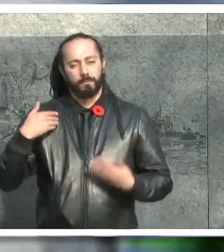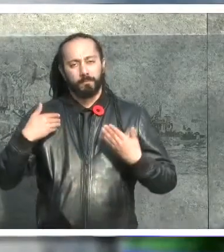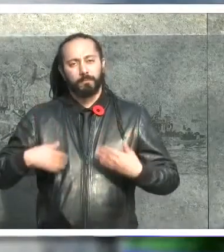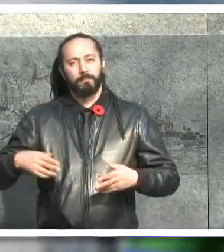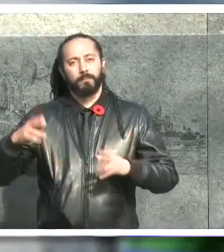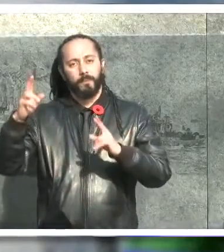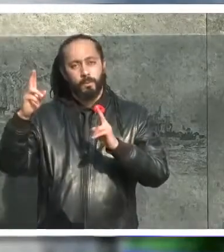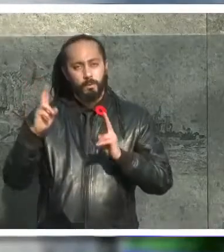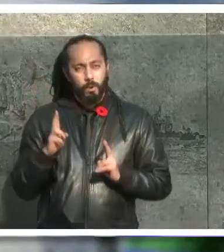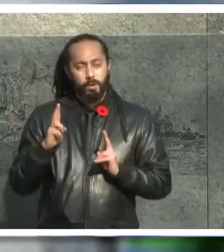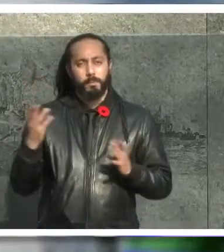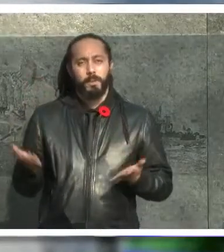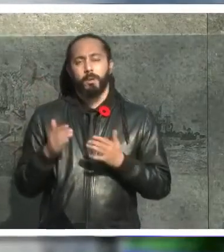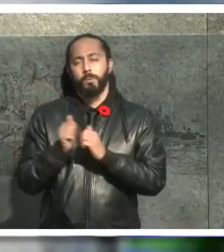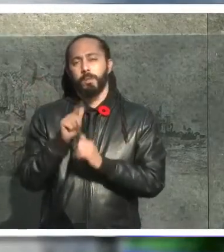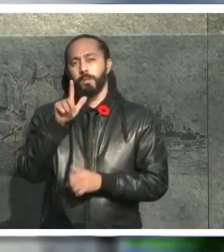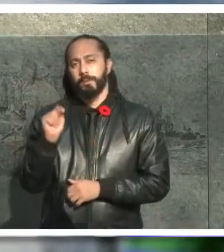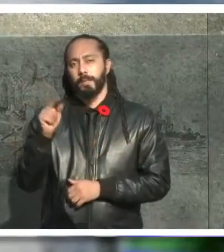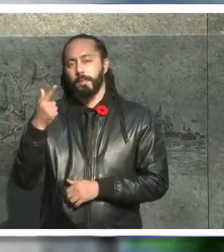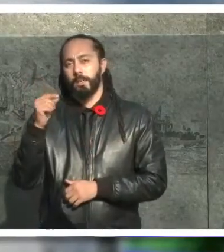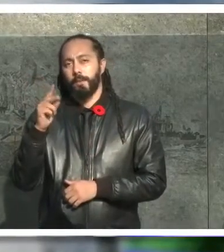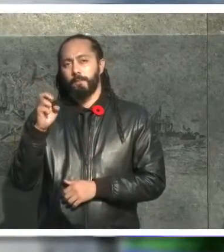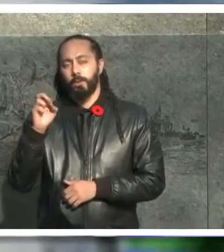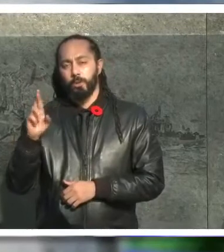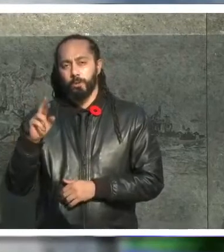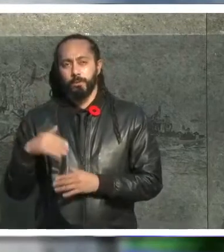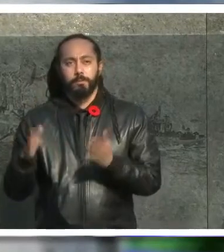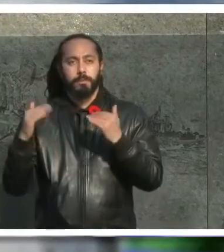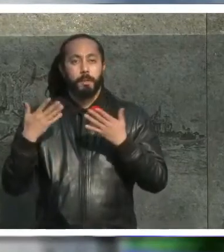with the Lieutenant Governor , Minister McLeod